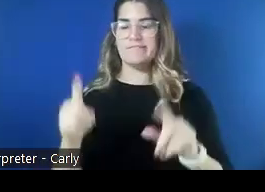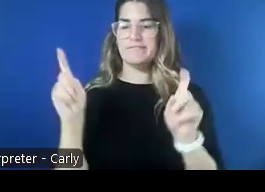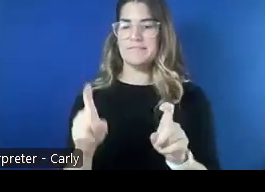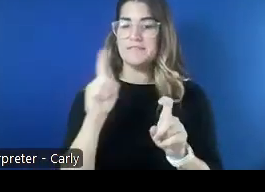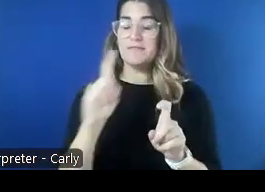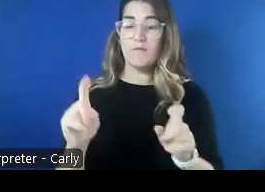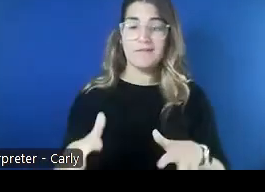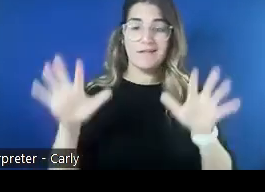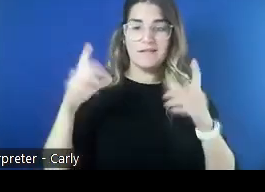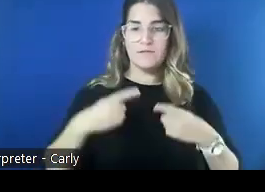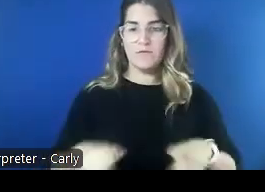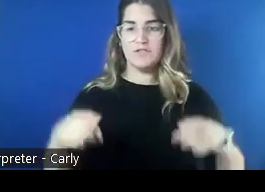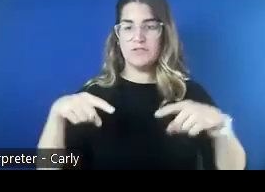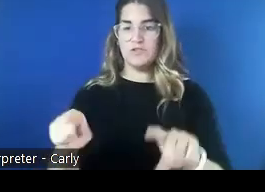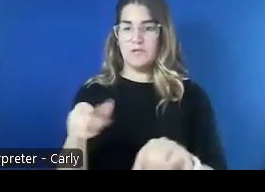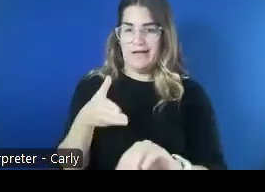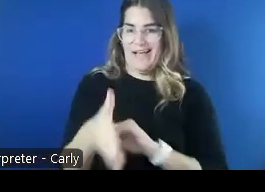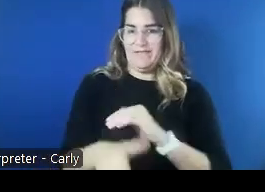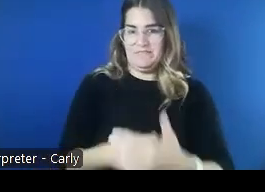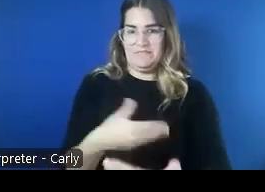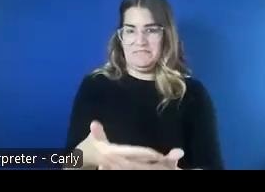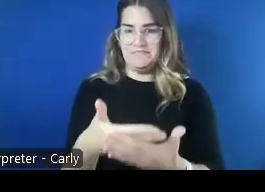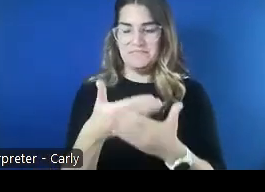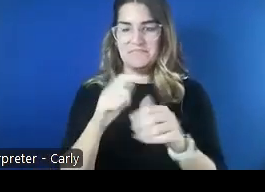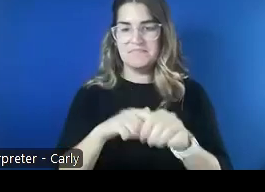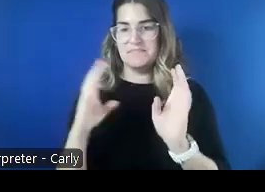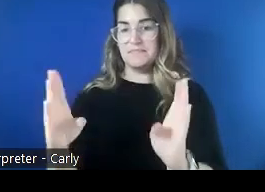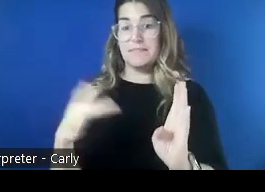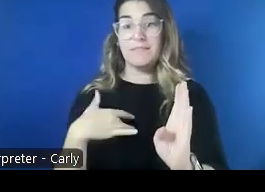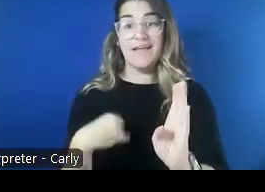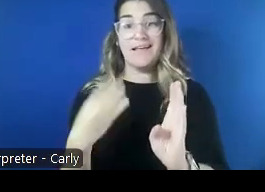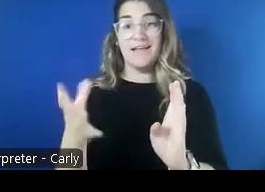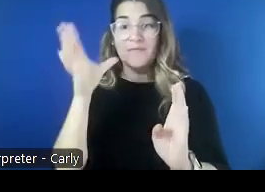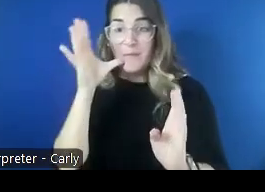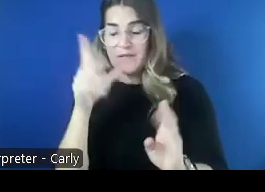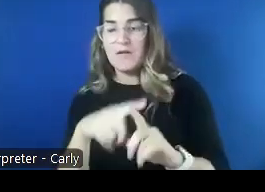postpartum period it's widely given to mothers but there is evidence to support its efficacy